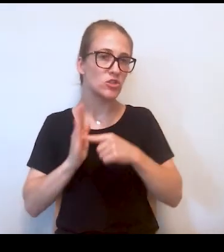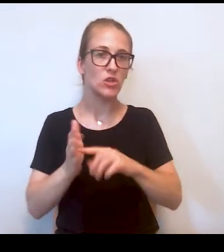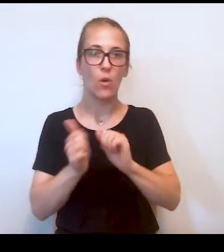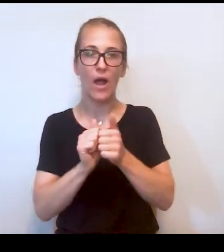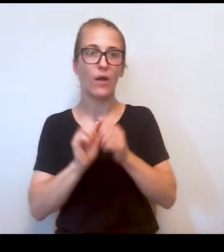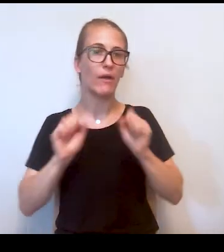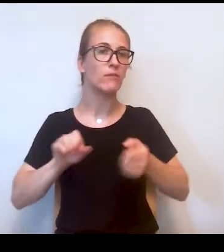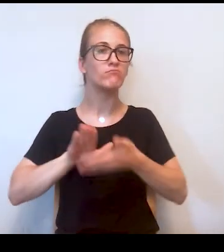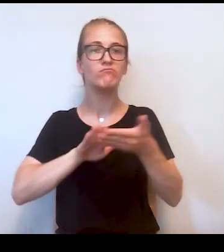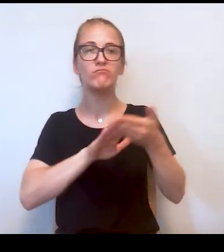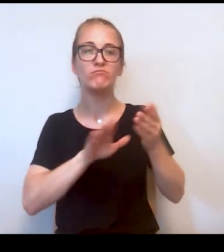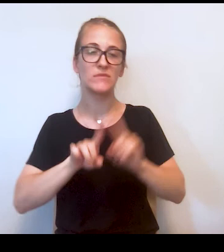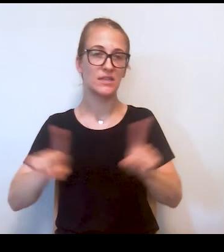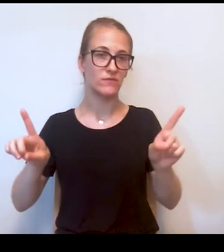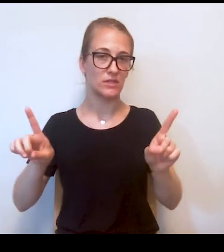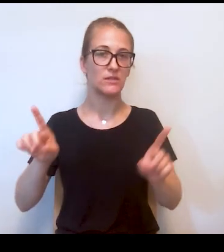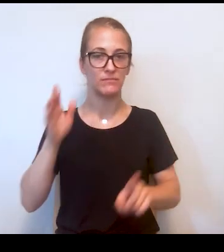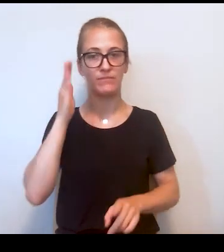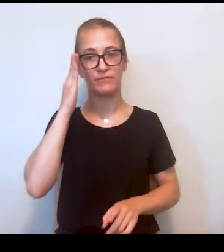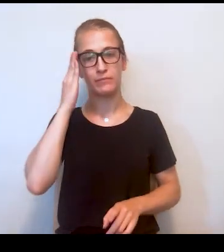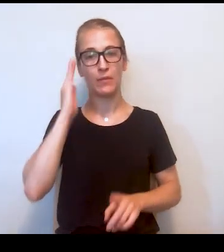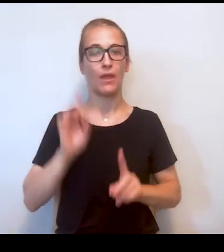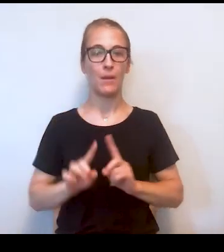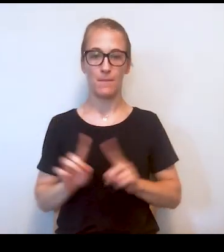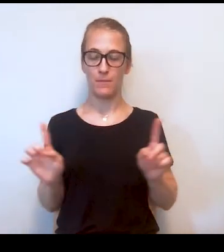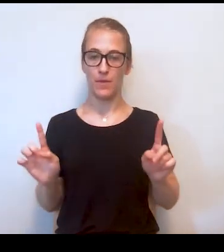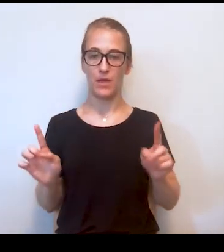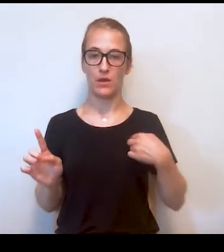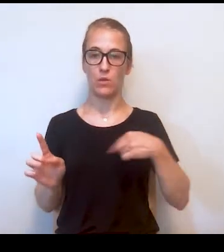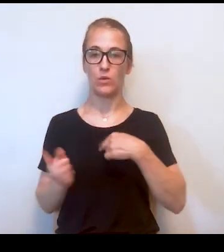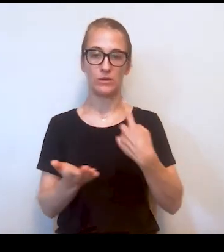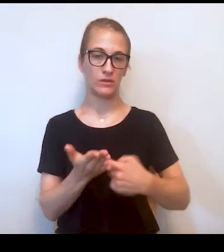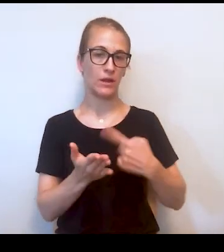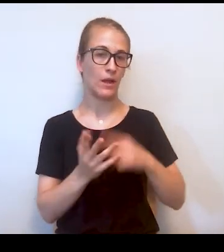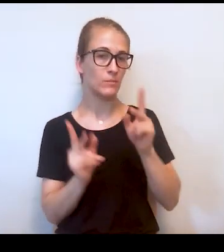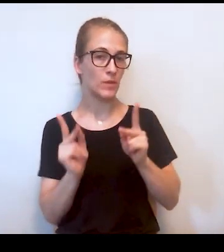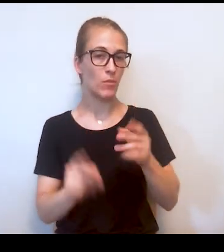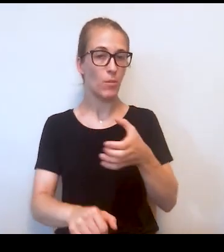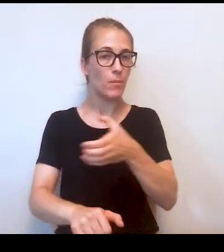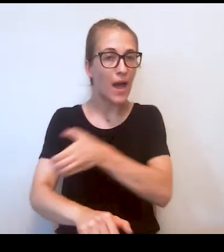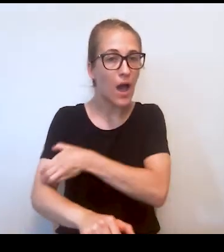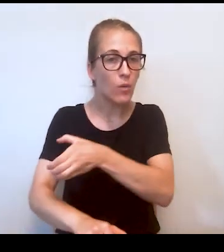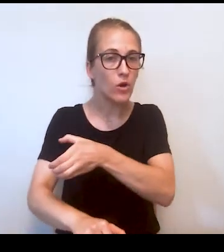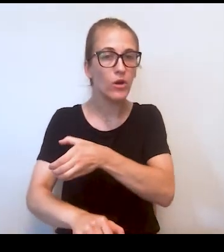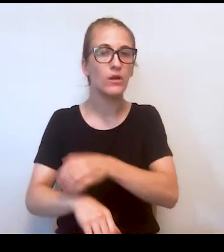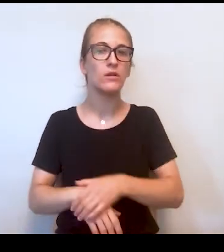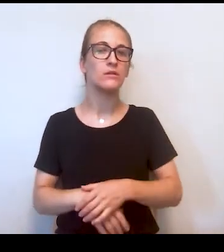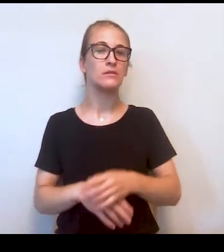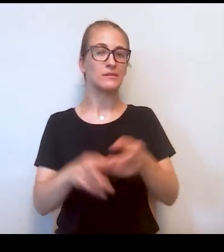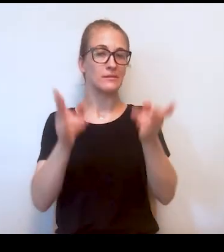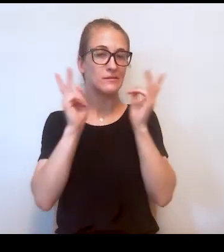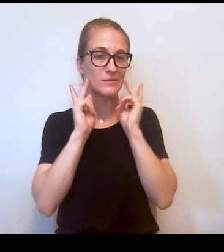when you look at data that's actually done (chuckles) in a way we believe is more accurate,